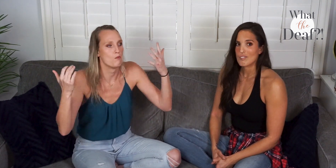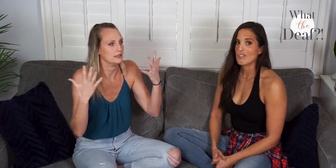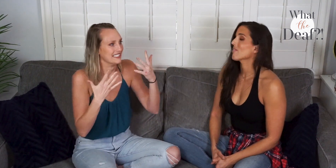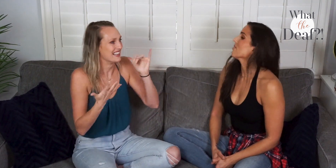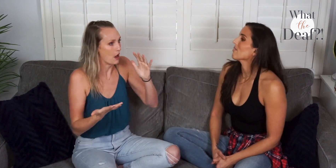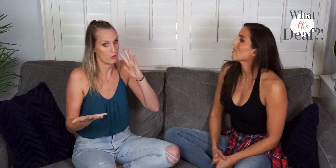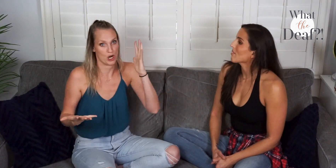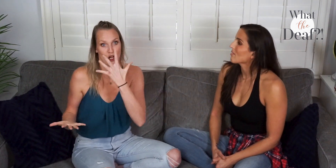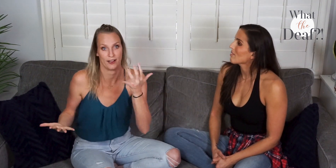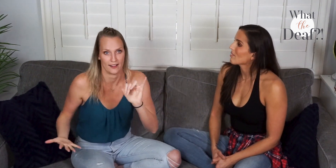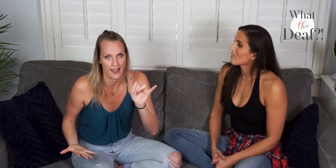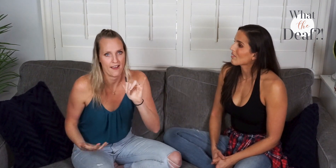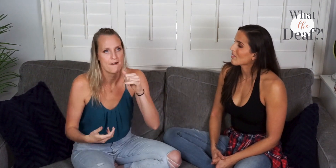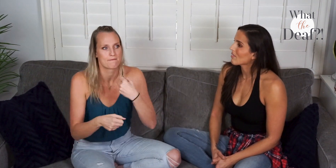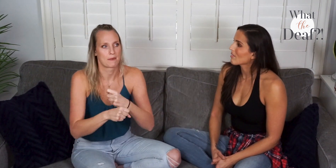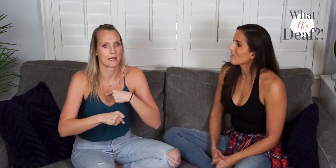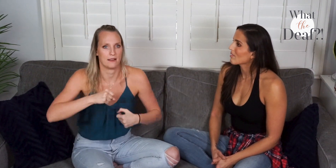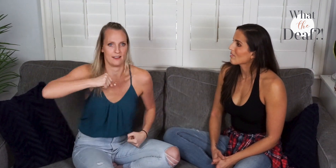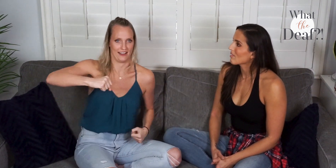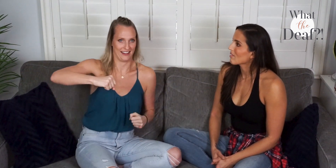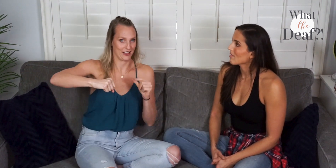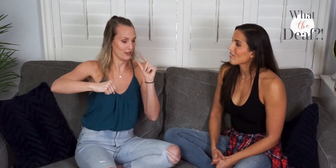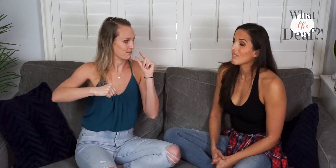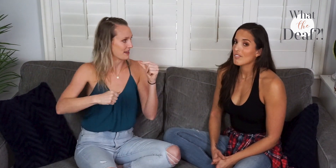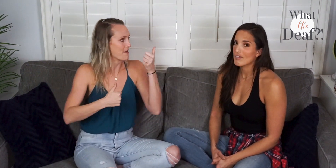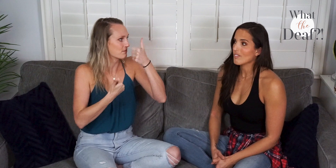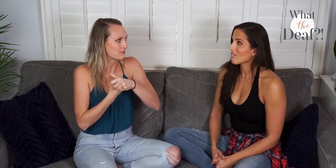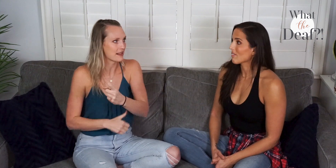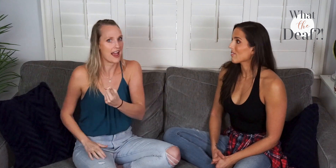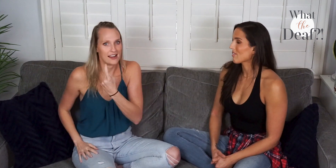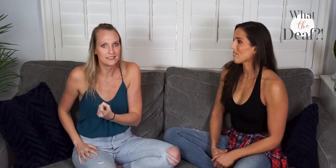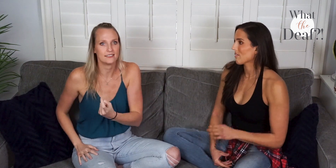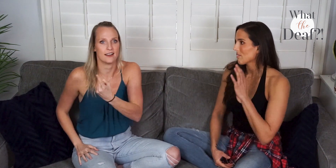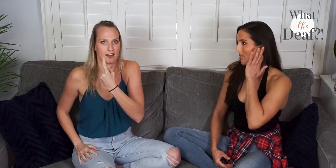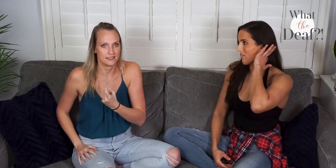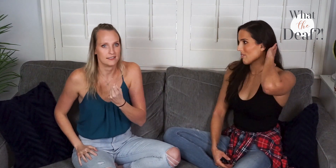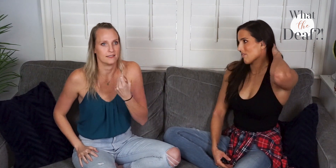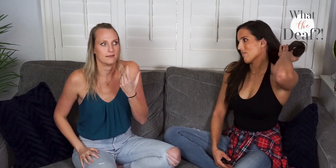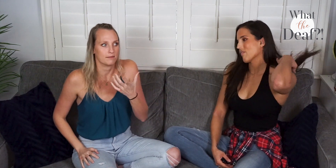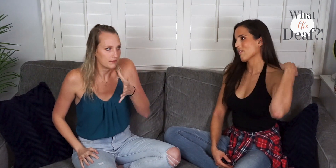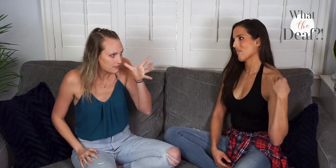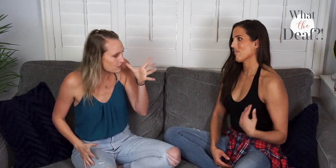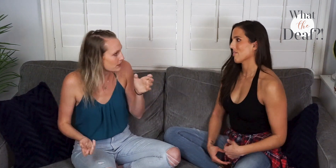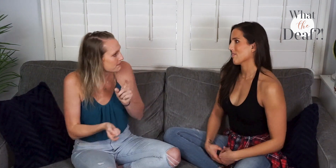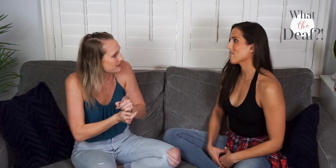Like how and what is that gonna look like? Which made me kind of put up a wall and resist. 'Cause I remember him asking and saying, "Hey,